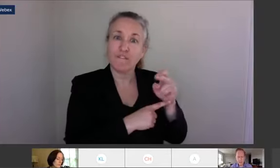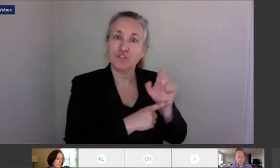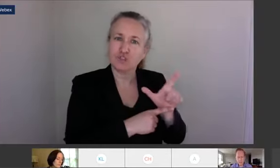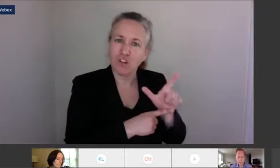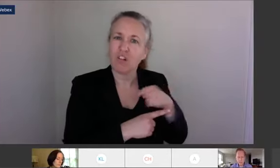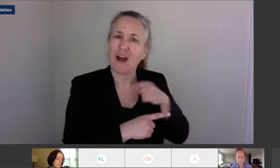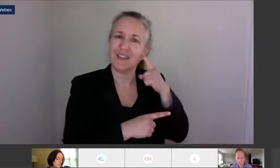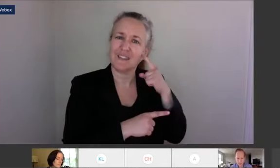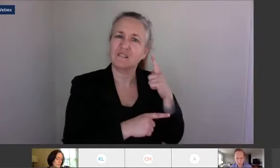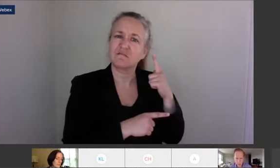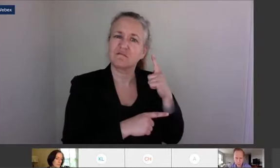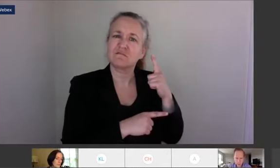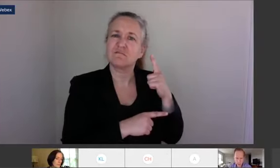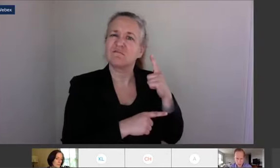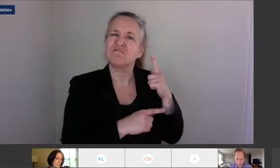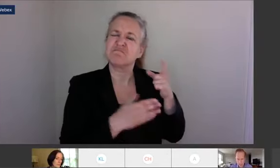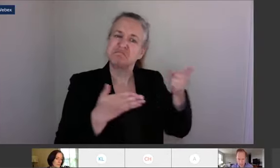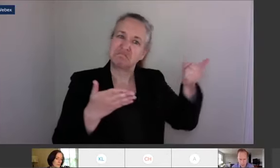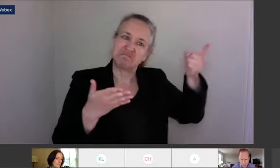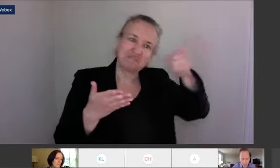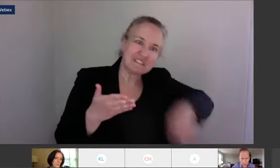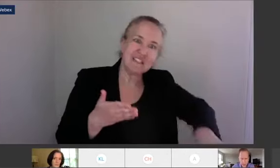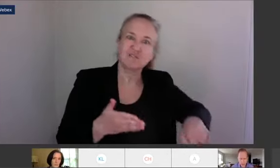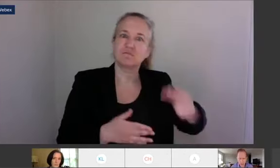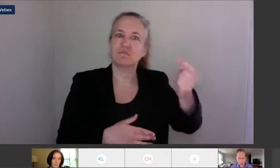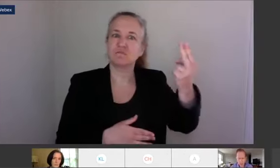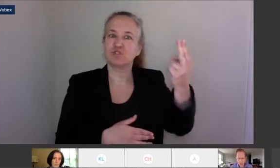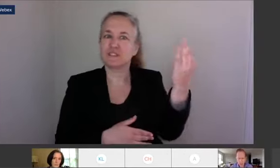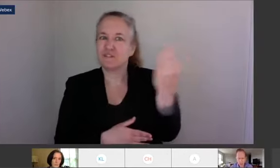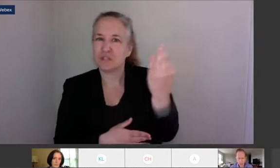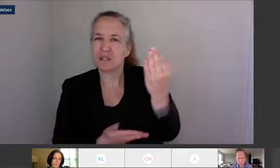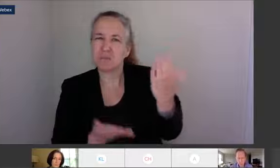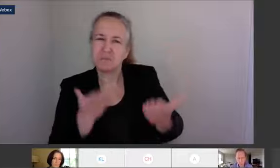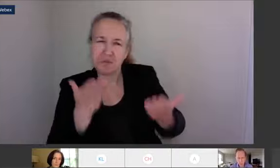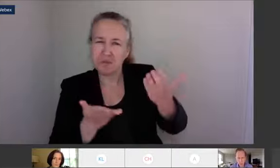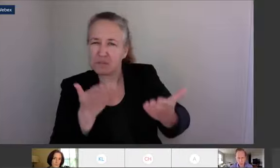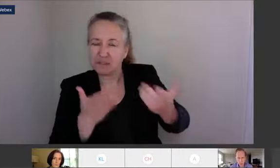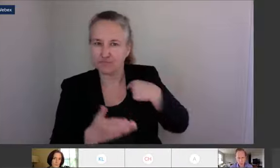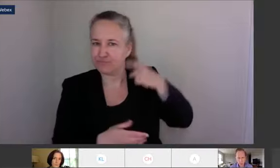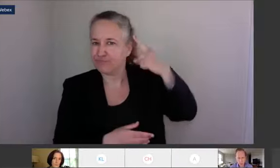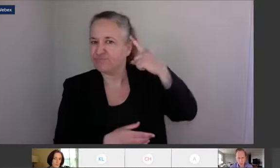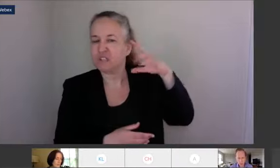deep in the next week I would expect working our way through those ballots